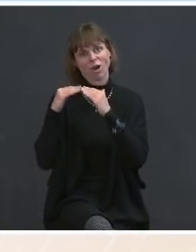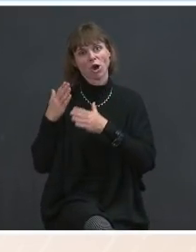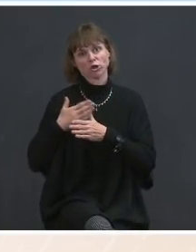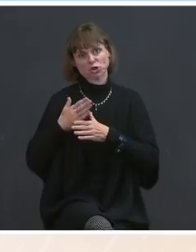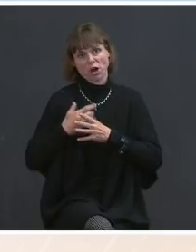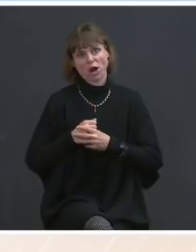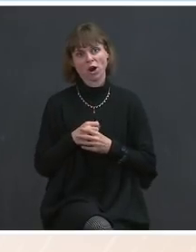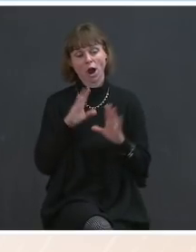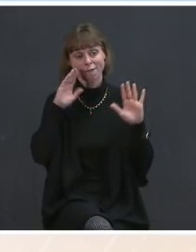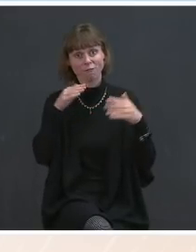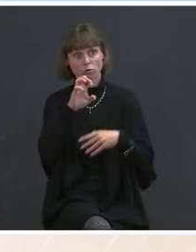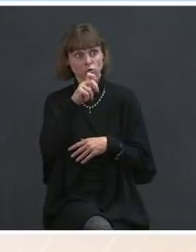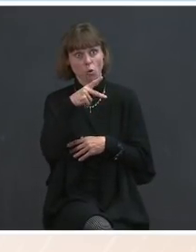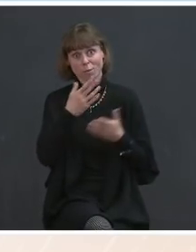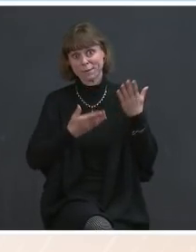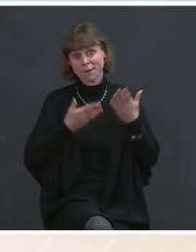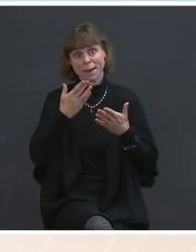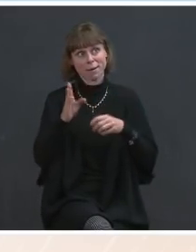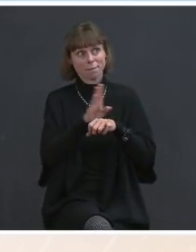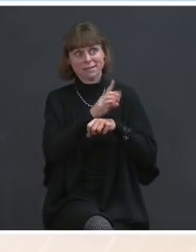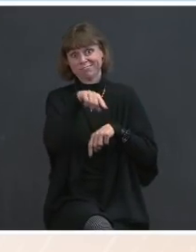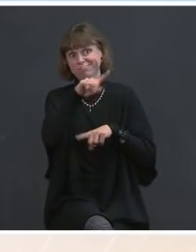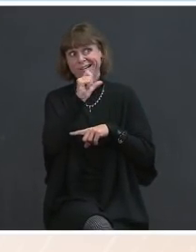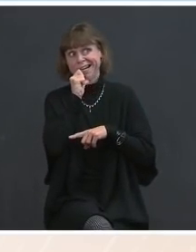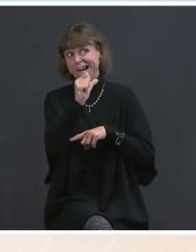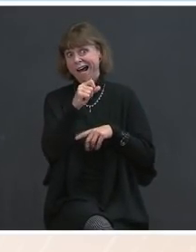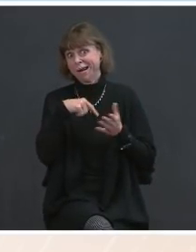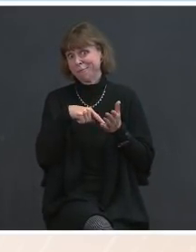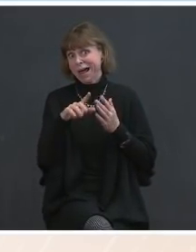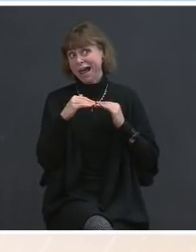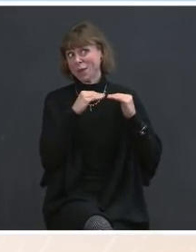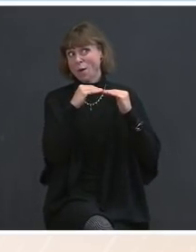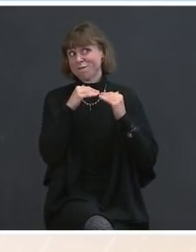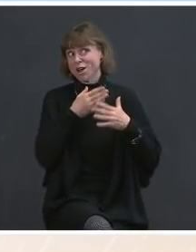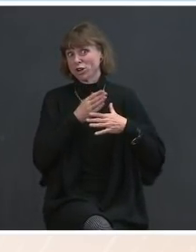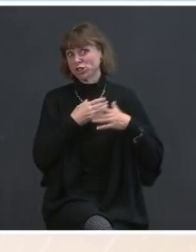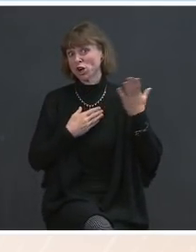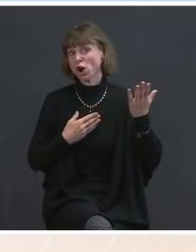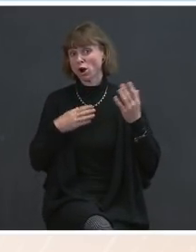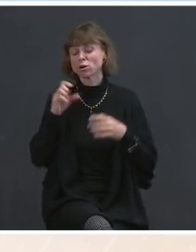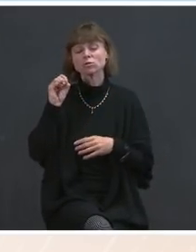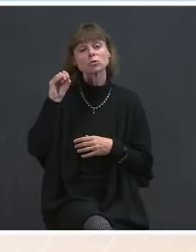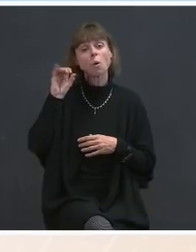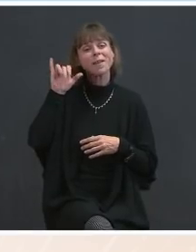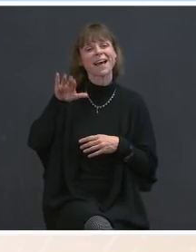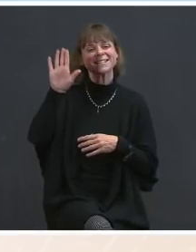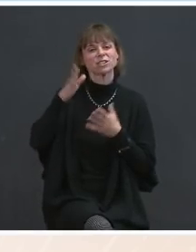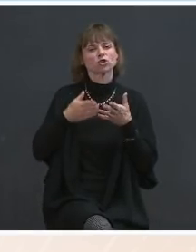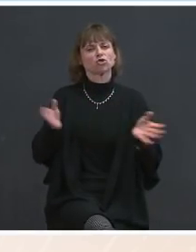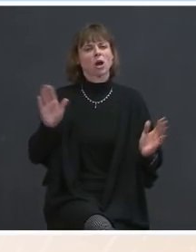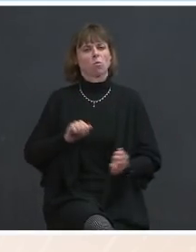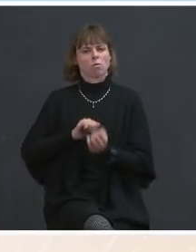that may not be paying their fair share either. So that remains his overarching approach, but there isn't a package yet